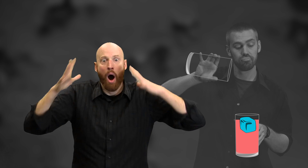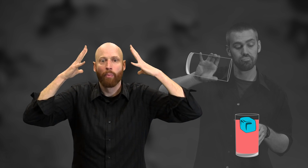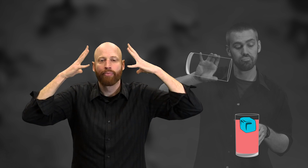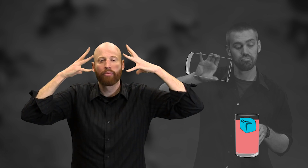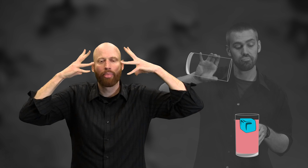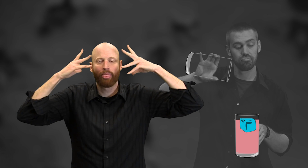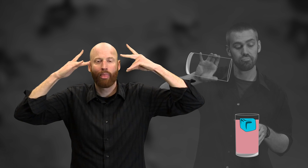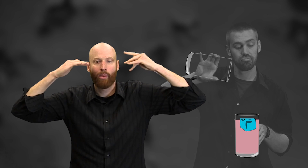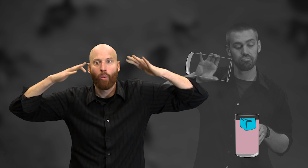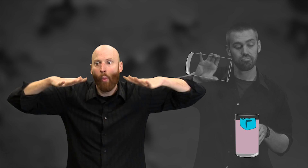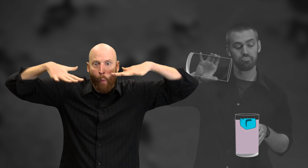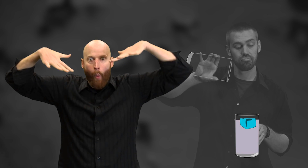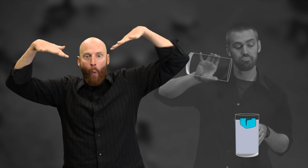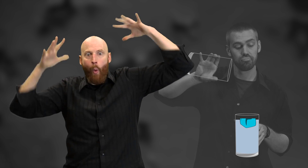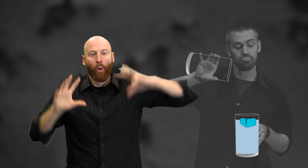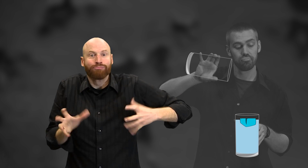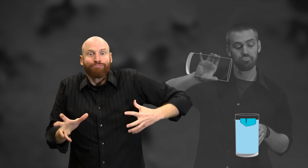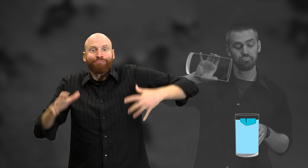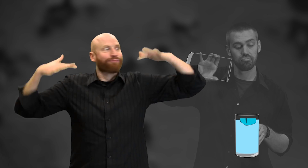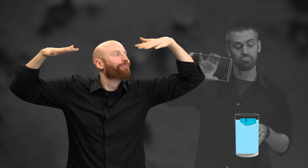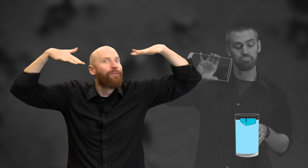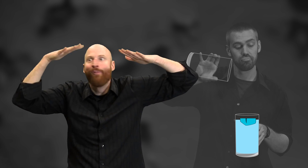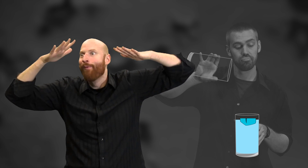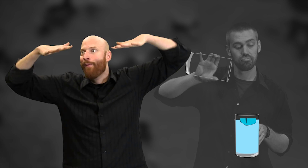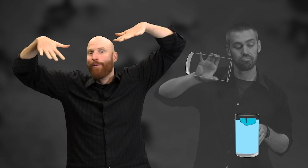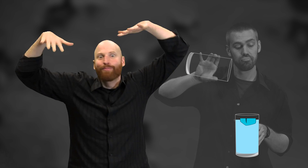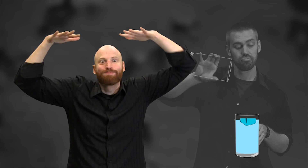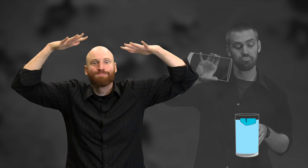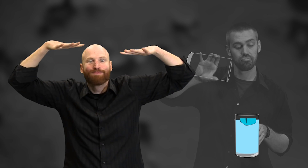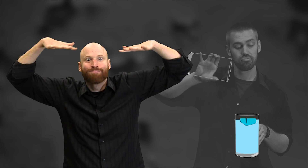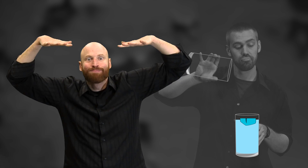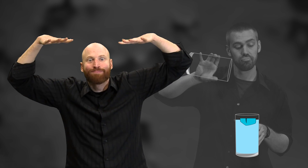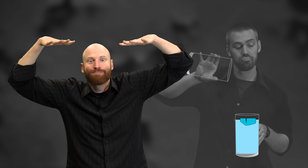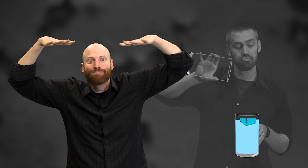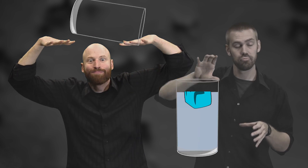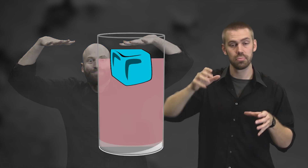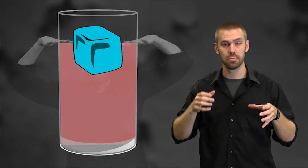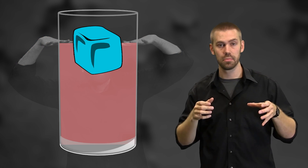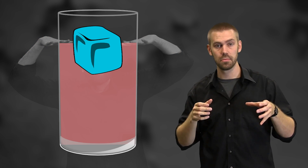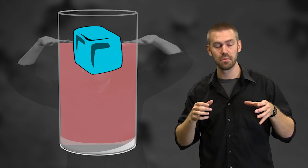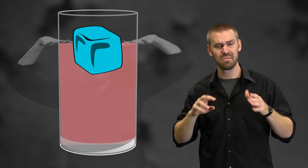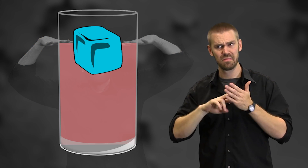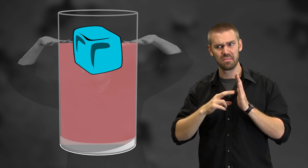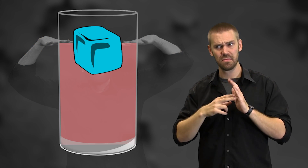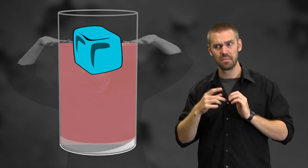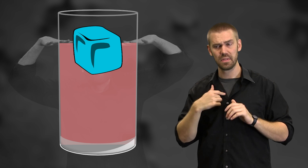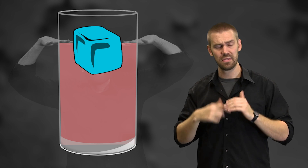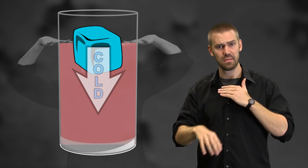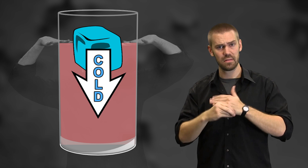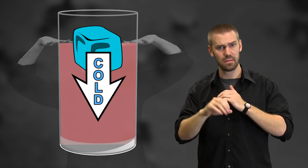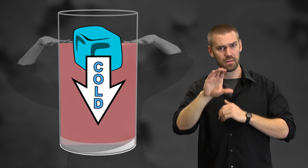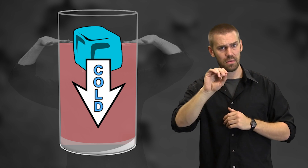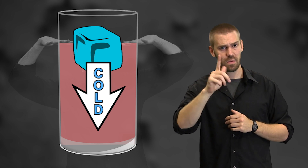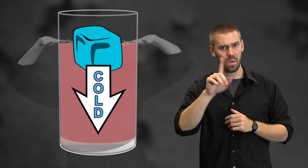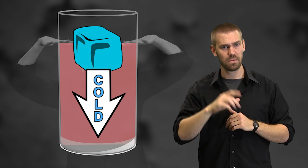and he melts into liquid form! Jeremy: Okay so does this mean